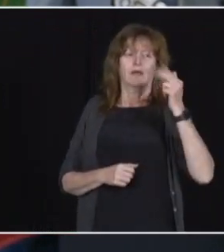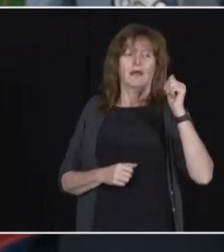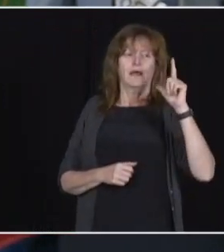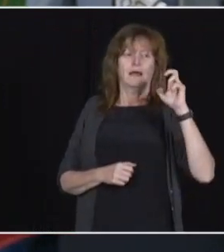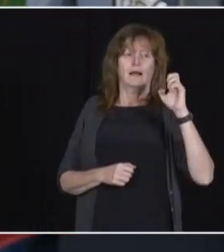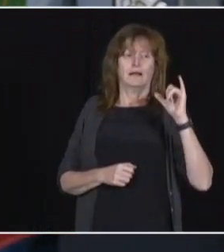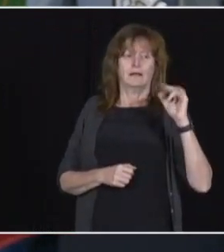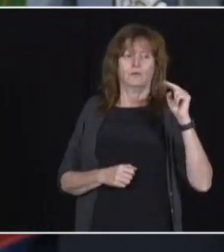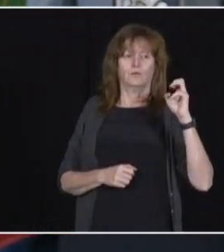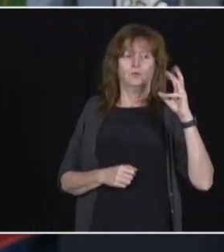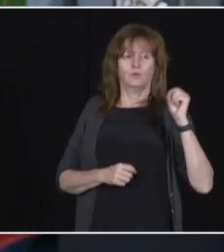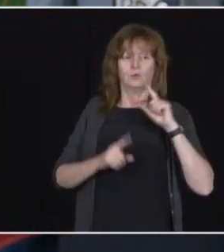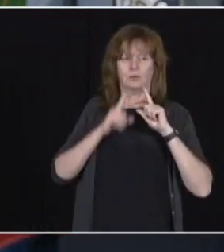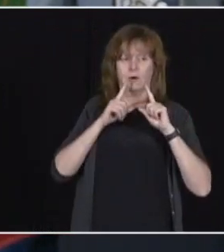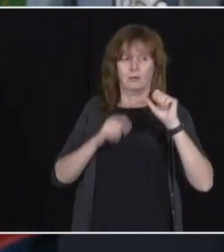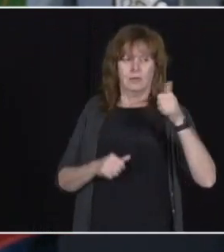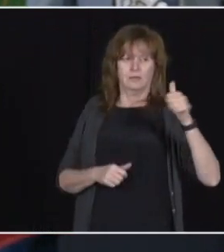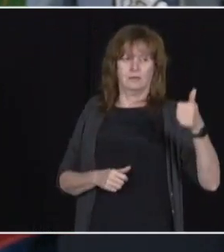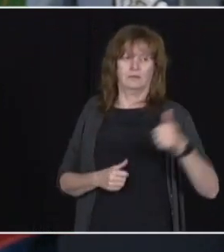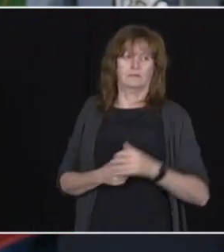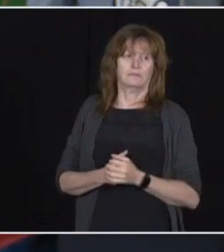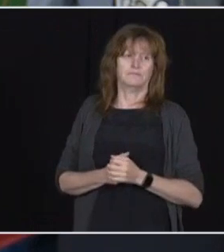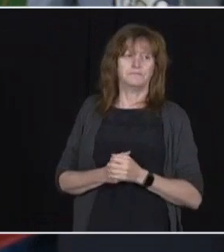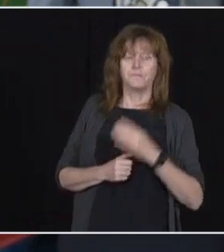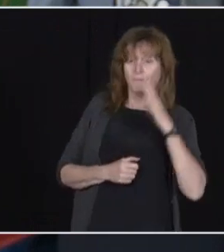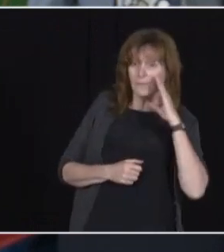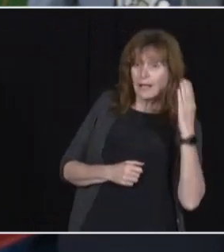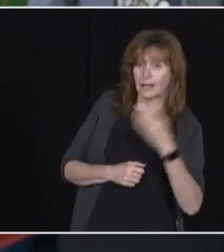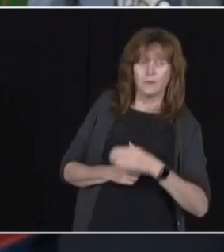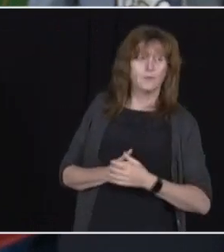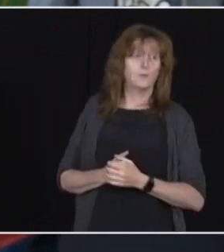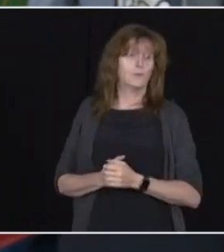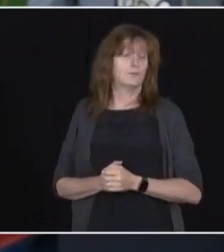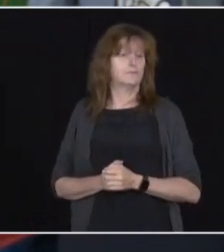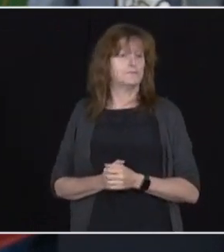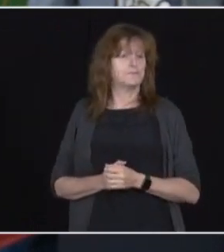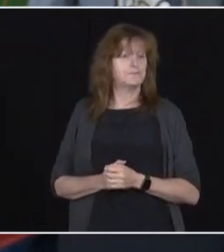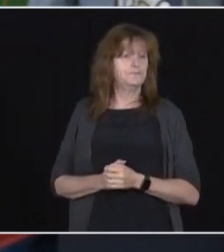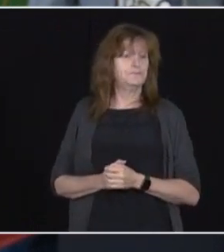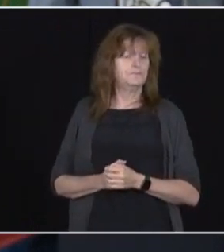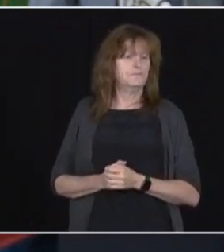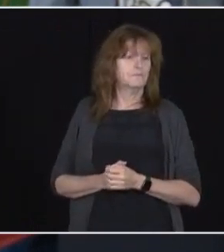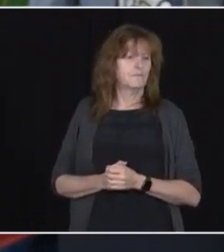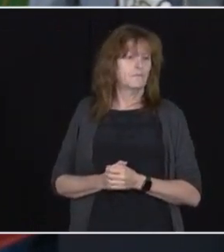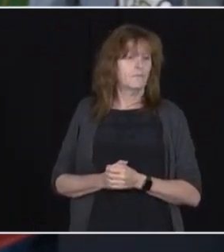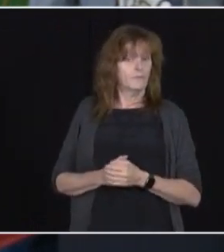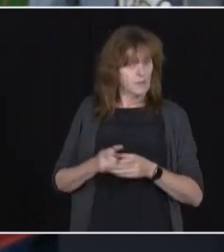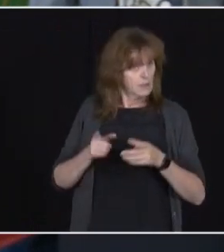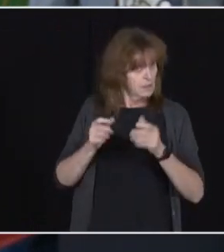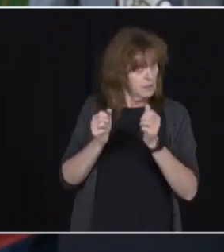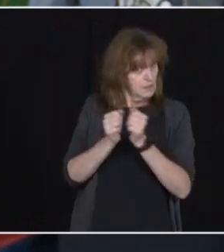First question comes from Heather Cooper from news talk 1010. Please go ahead. Hi, Premier.